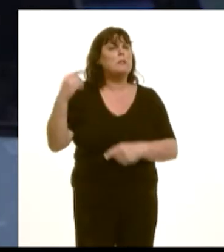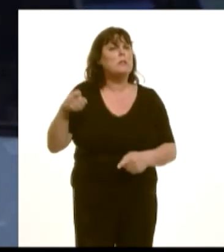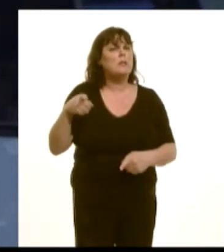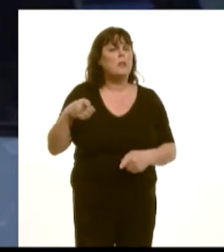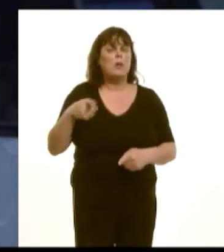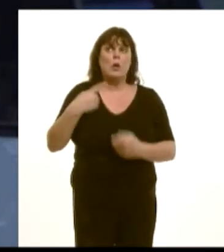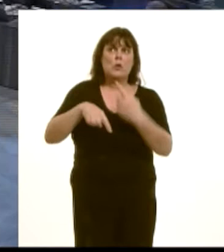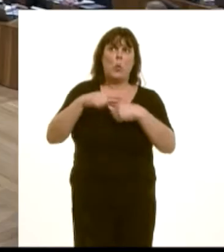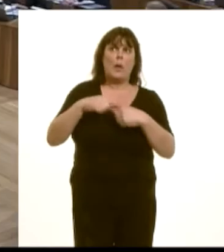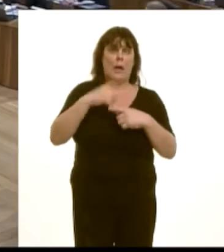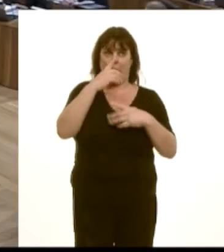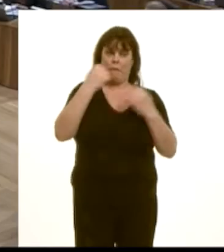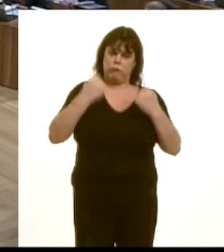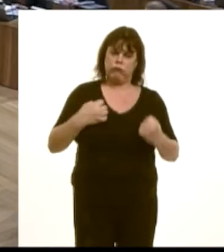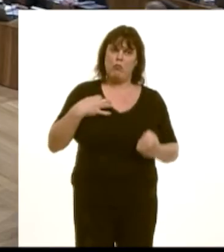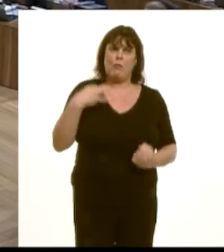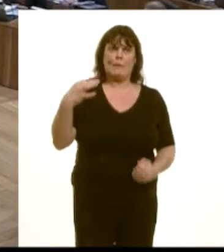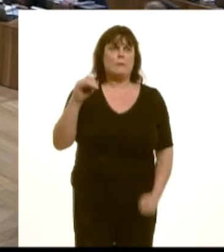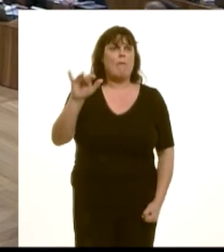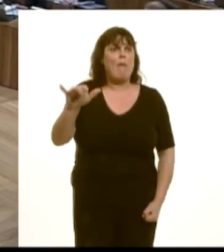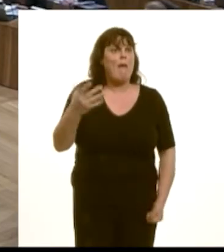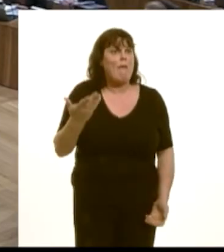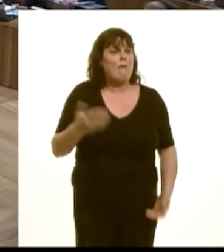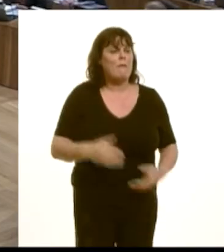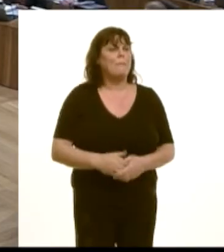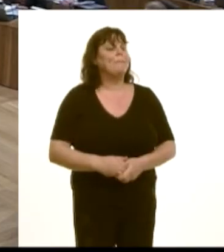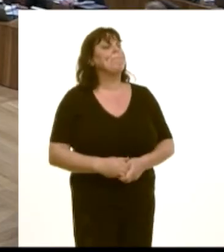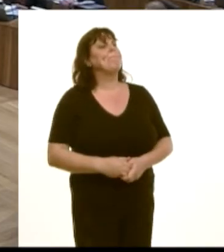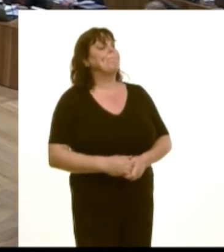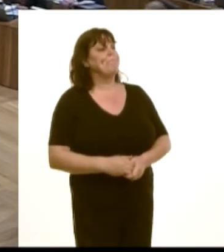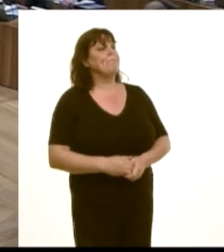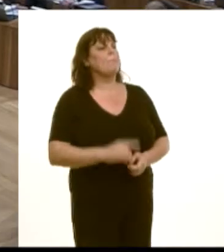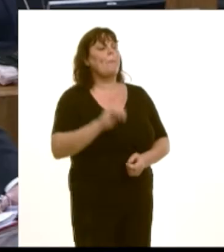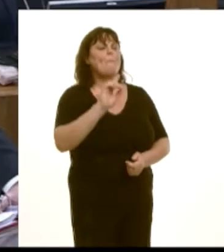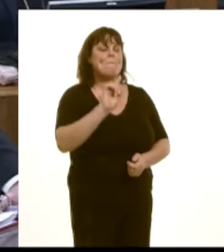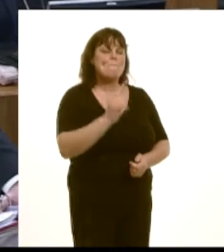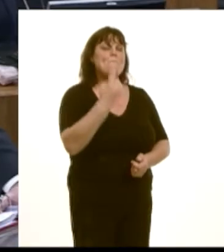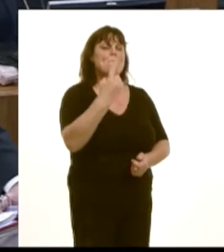strong voice for Wales on this panel? Carwyn Jones: First of all, we must secure